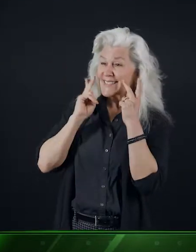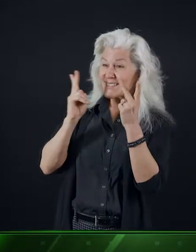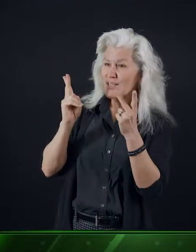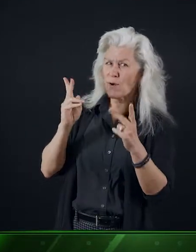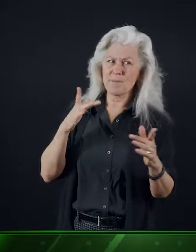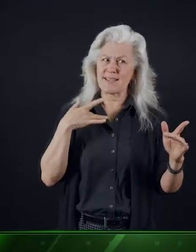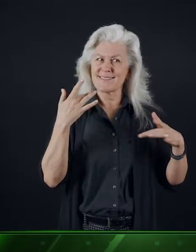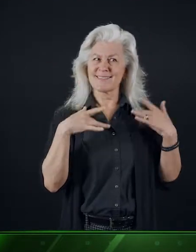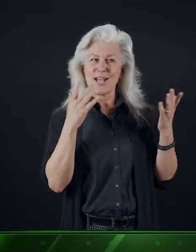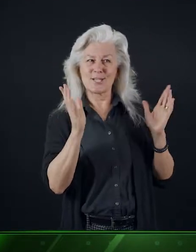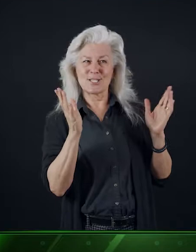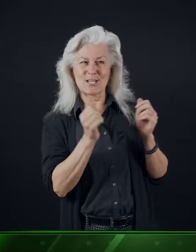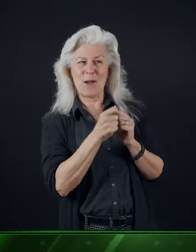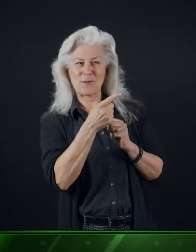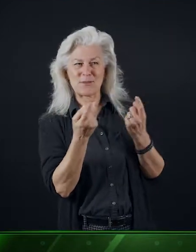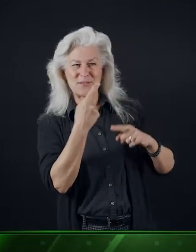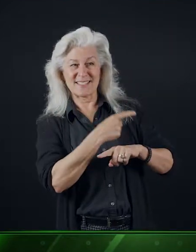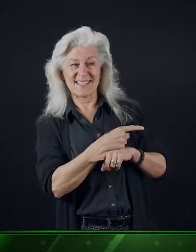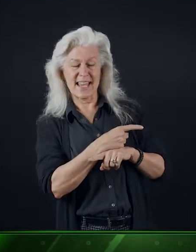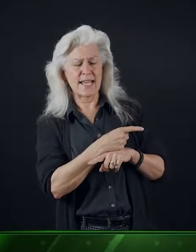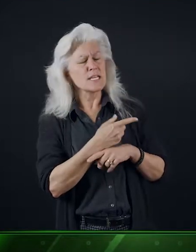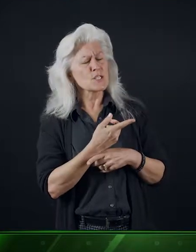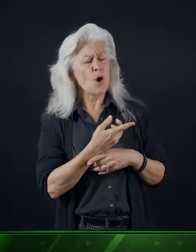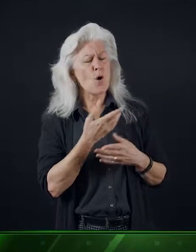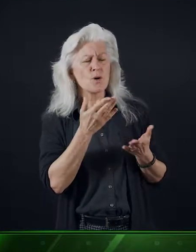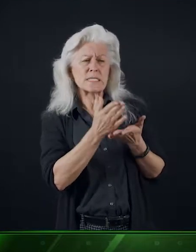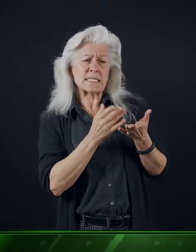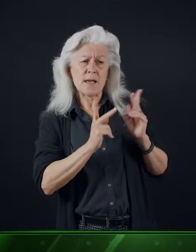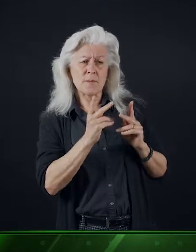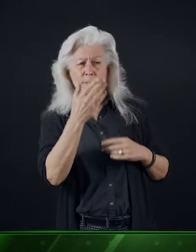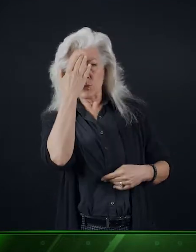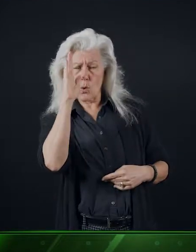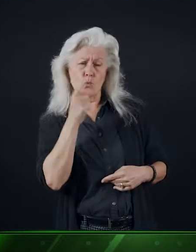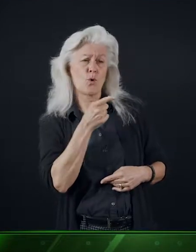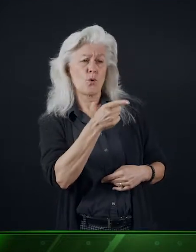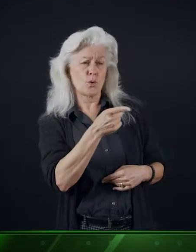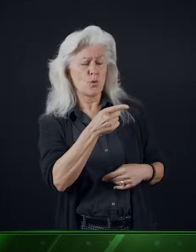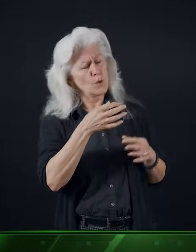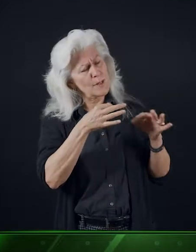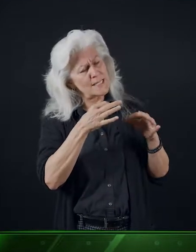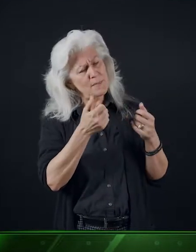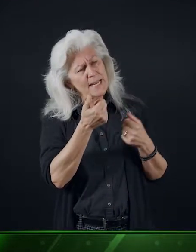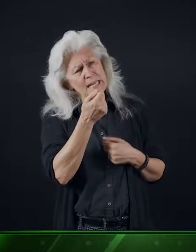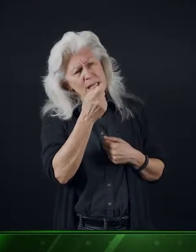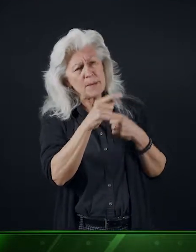Now, for those of us who don't already know you, tell us a little bit about yourself, including a visual description as well.